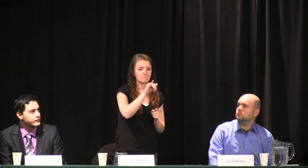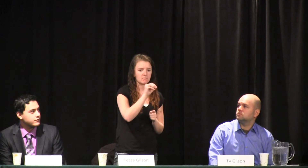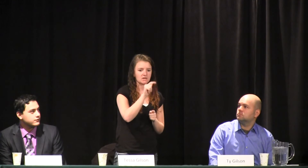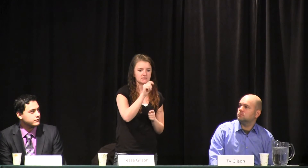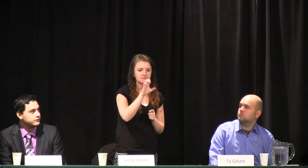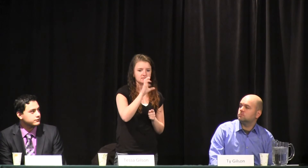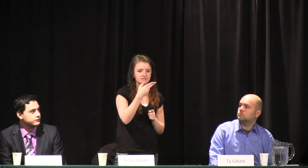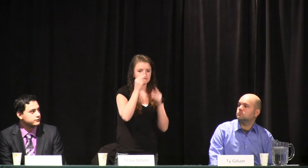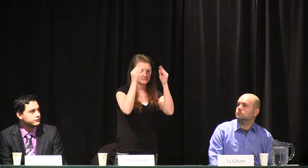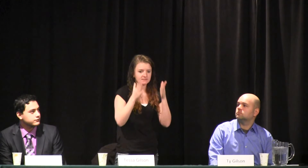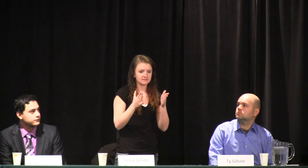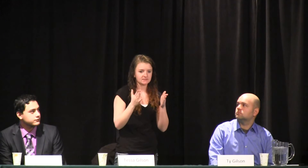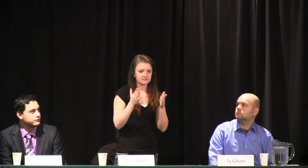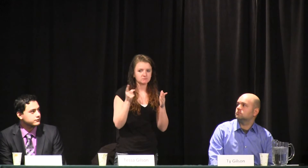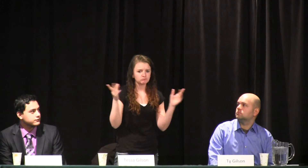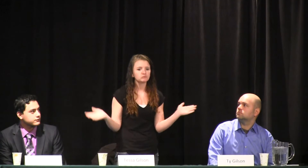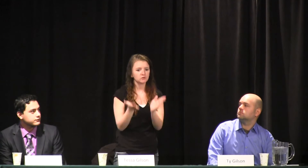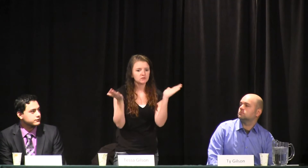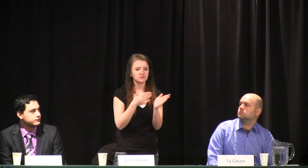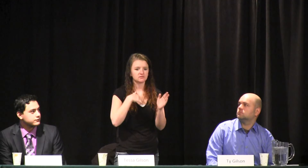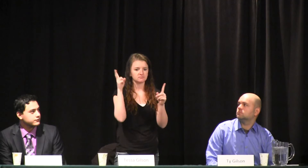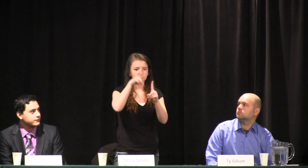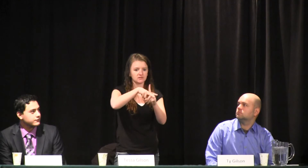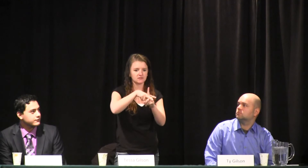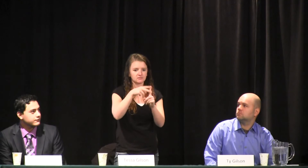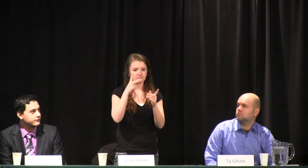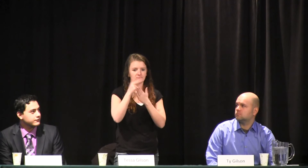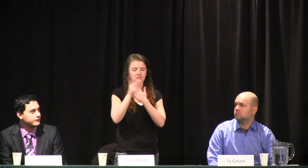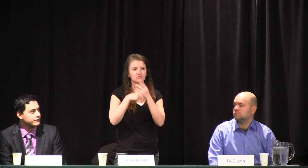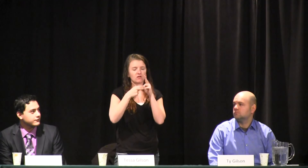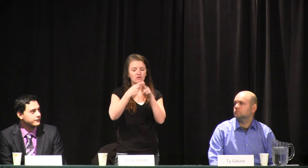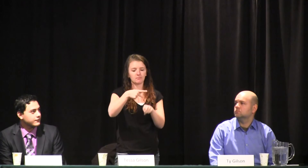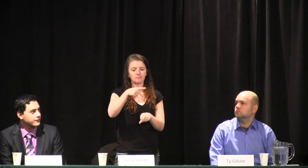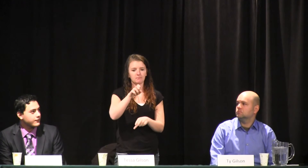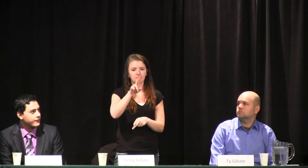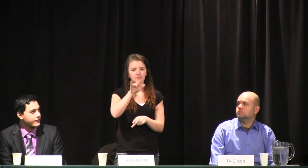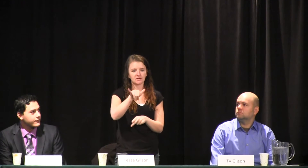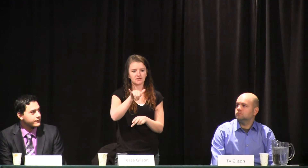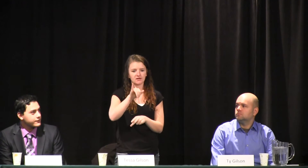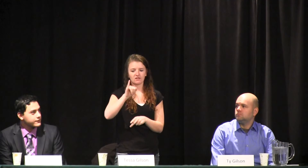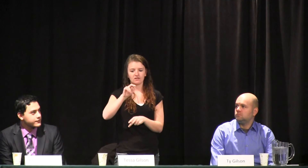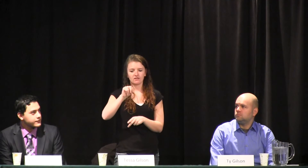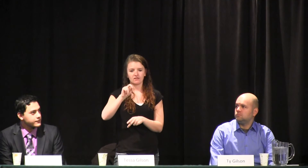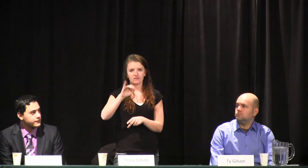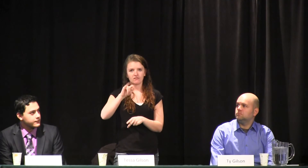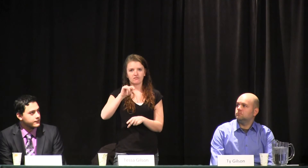Kat Lusky and he was a biotech instructor, and so really encouraged me to apply